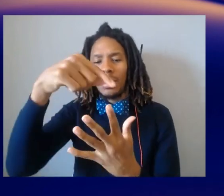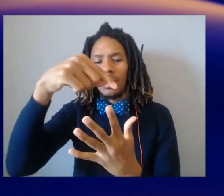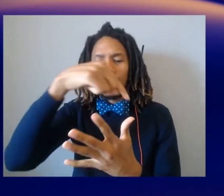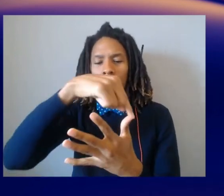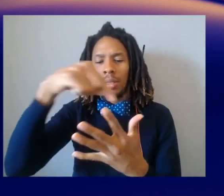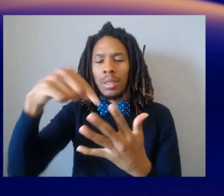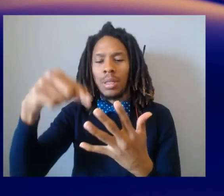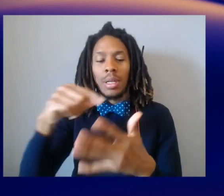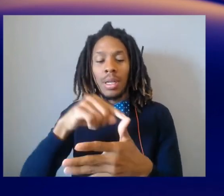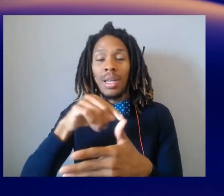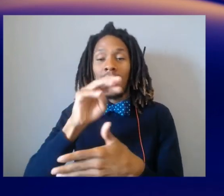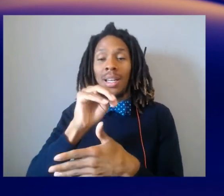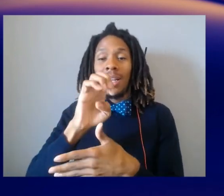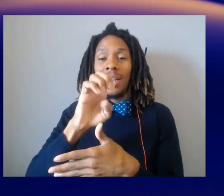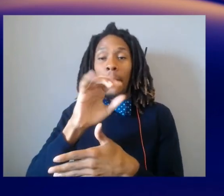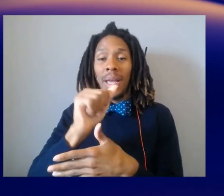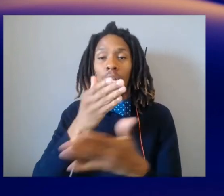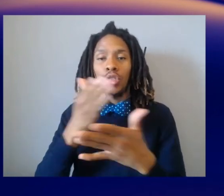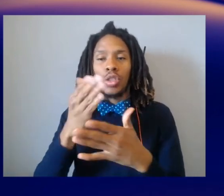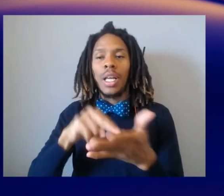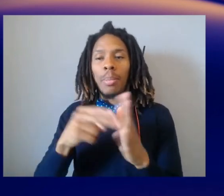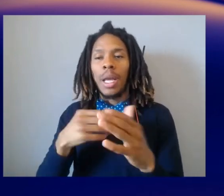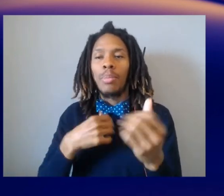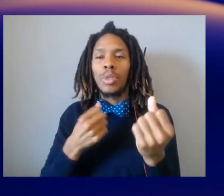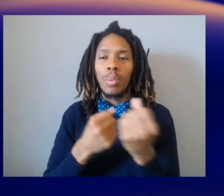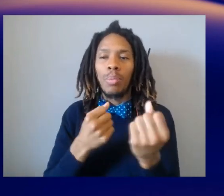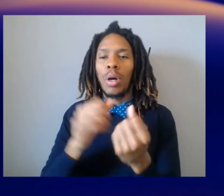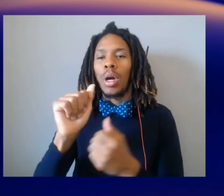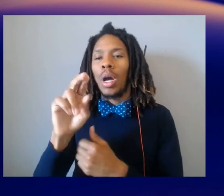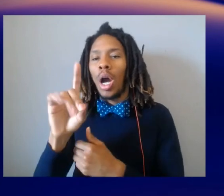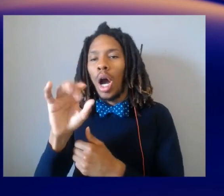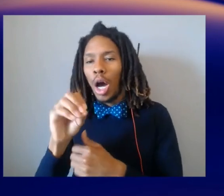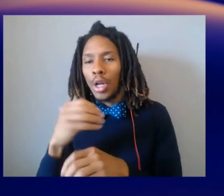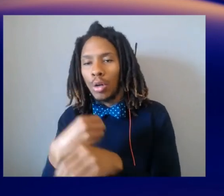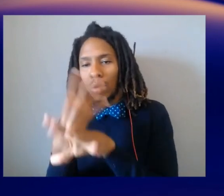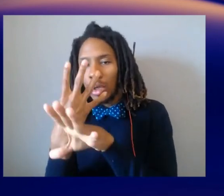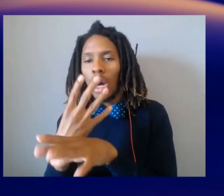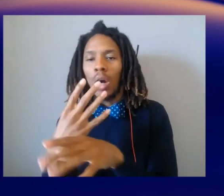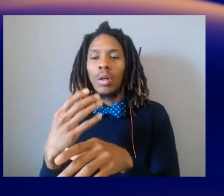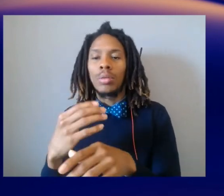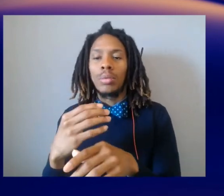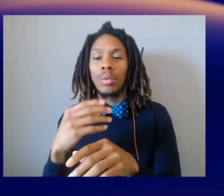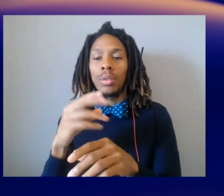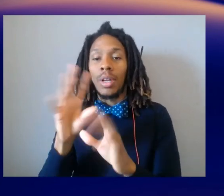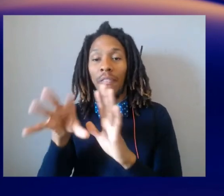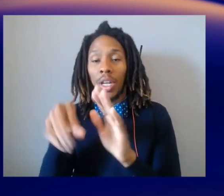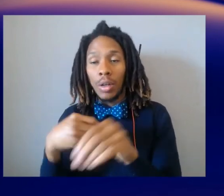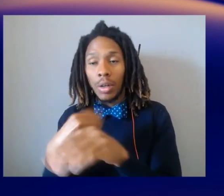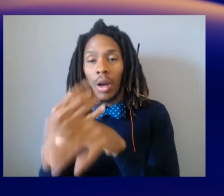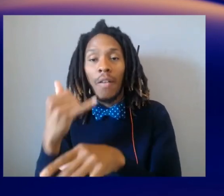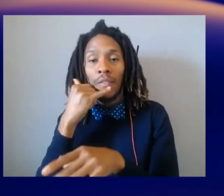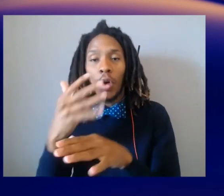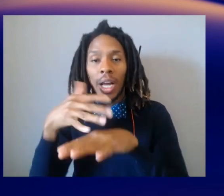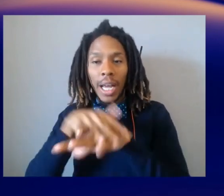so let me actually support audio calling, video calling. Phone Integration, so we can actually make out calls